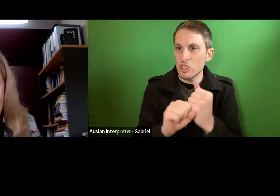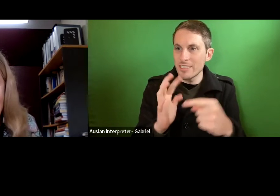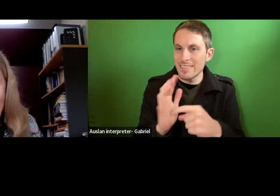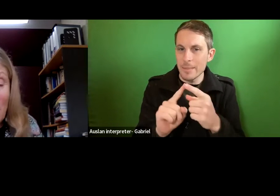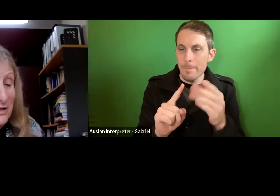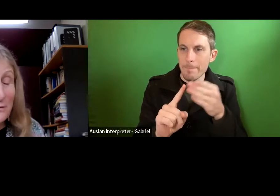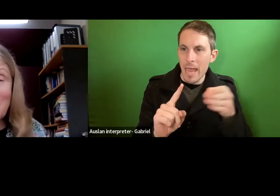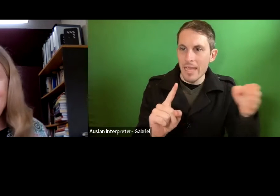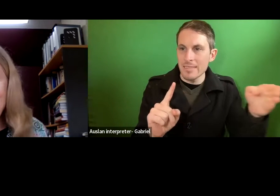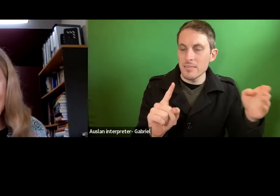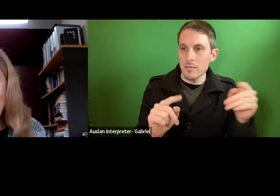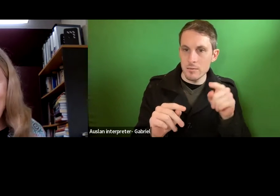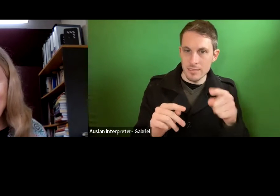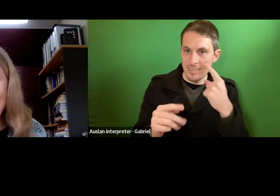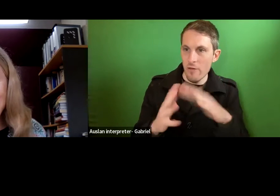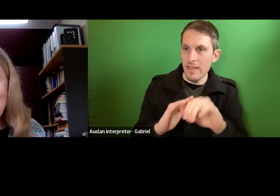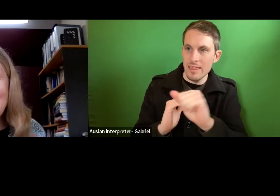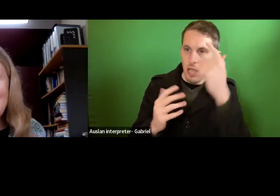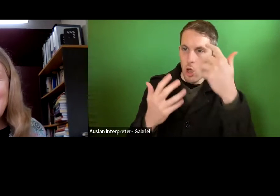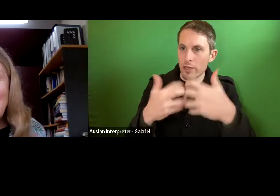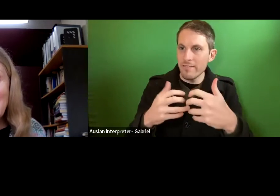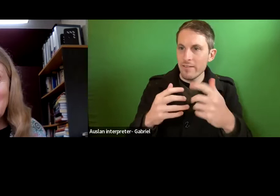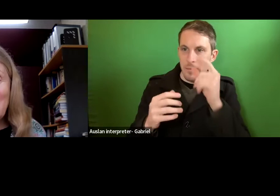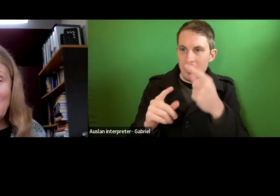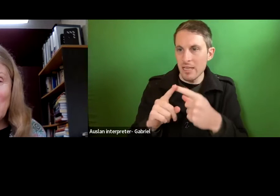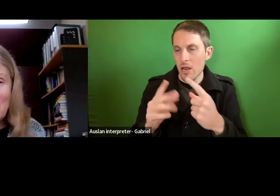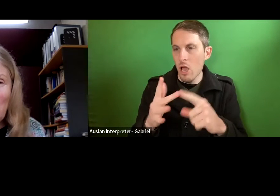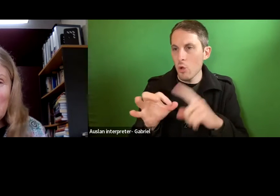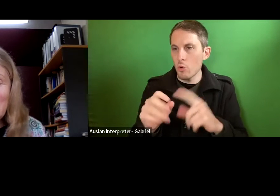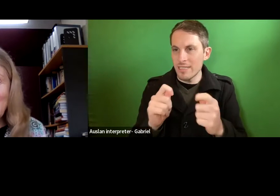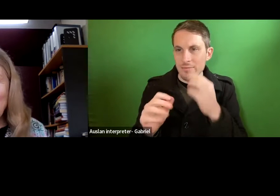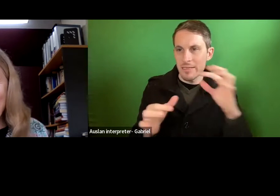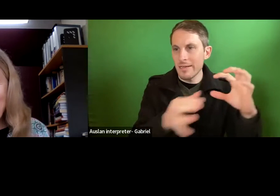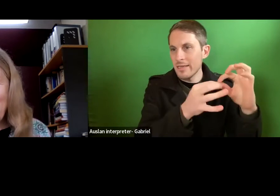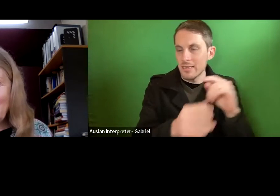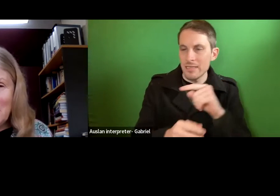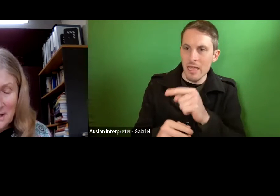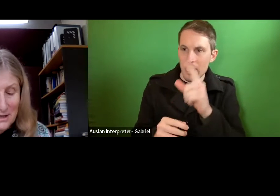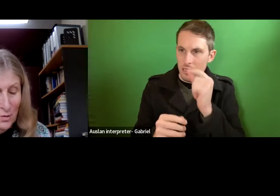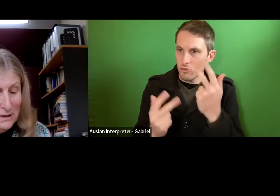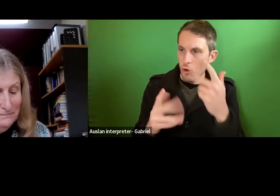a cognitive ability or IQ test that would supposedly show a learning disorder.